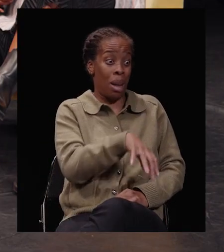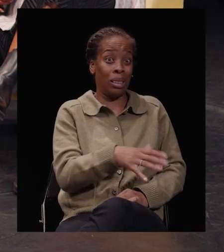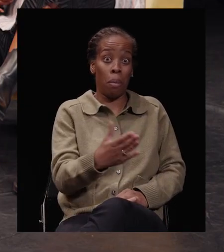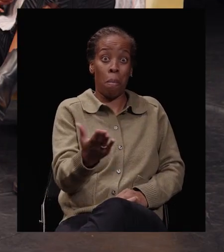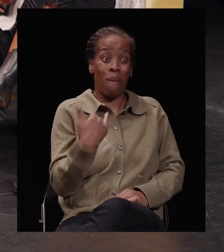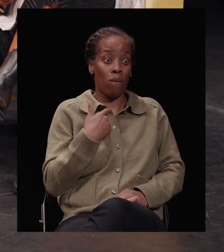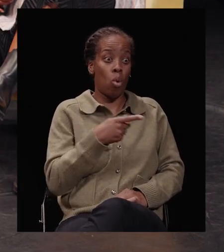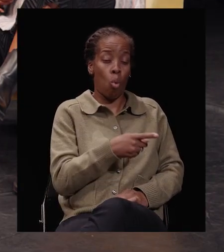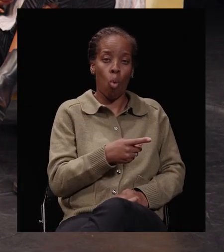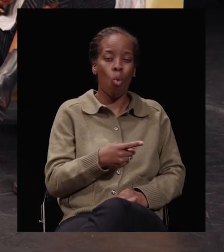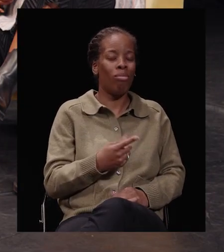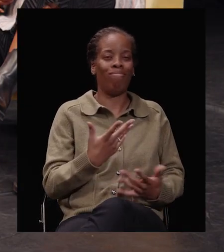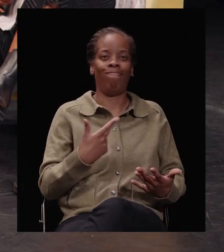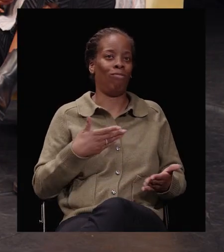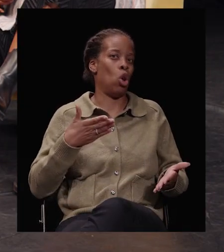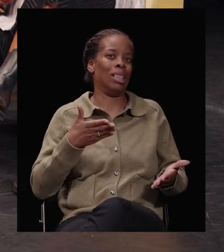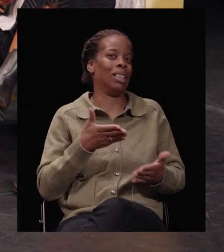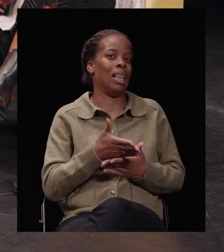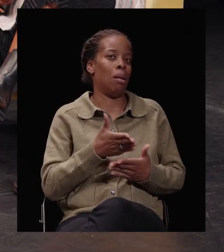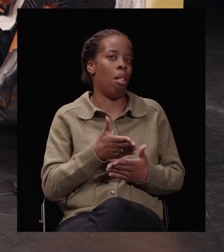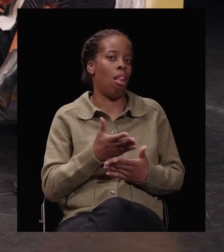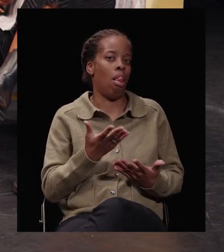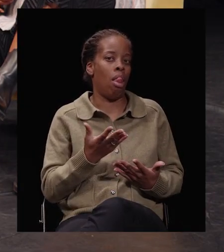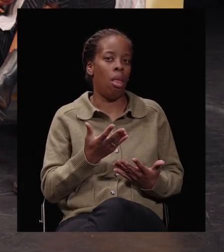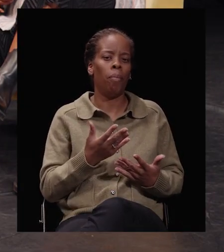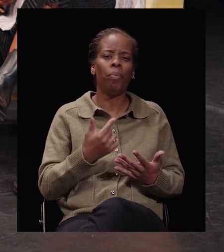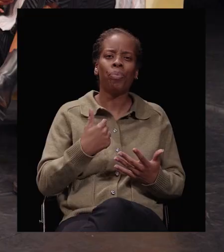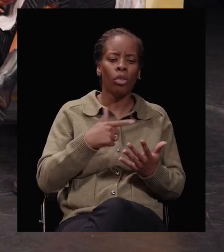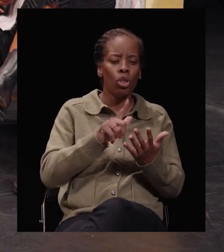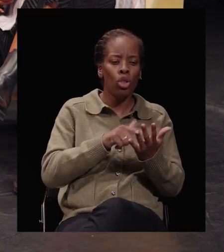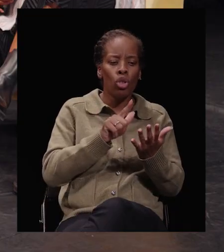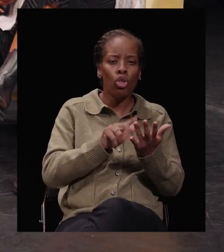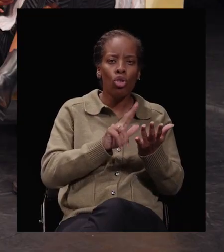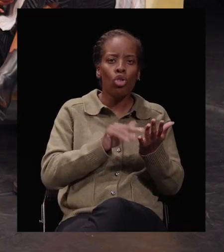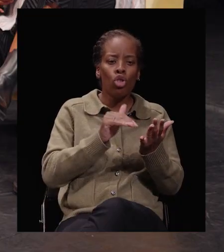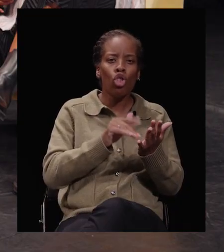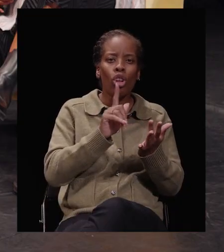feel accessible to those people. So I'm thinking about Jonzi D setting up Breakin' Convention in Sadler's Wells,